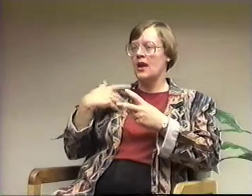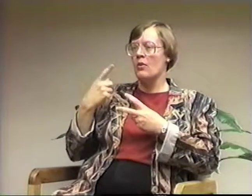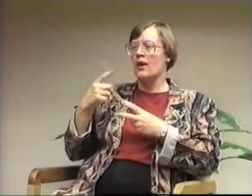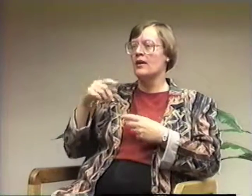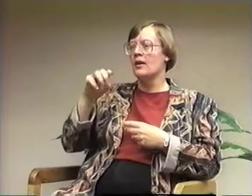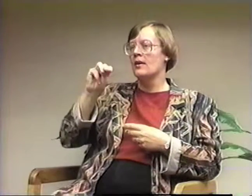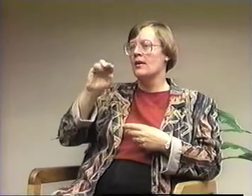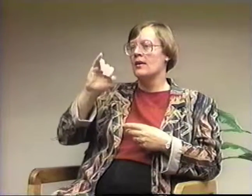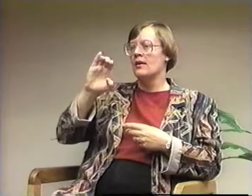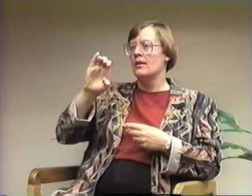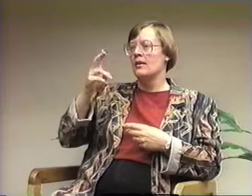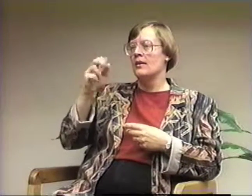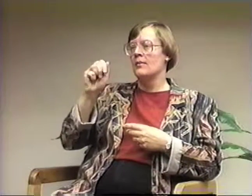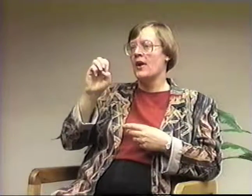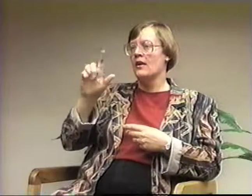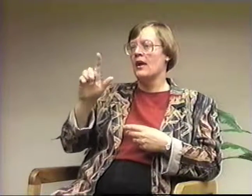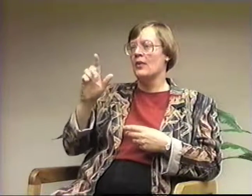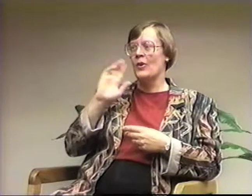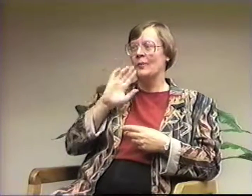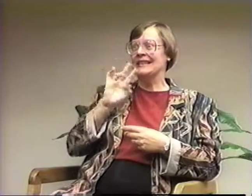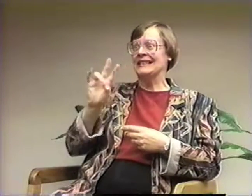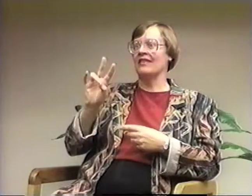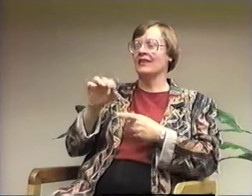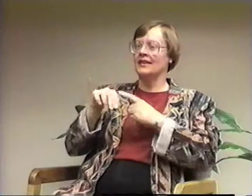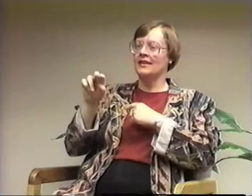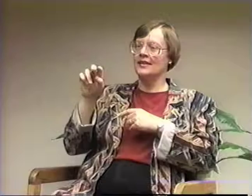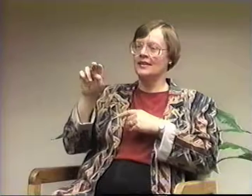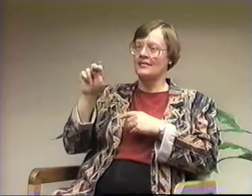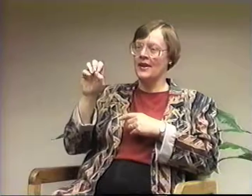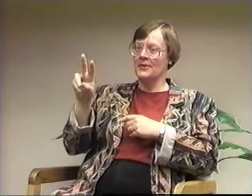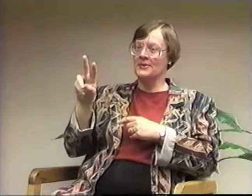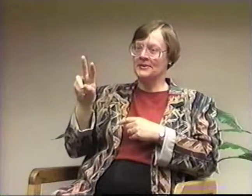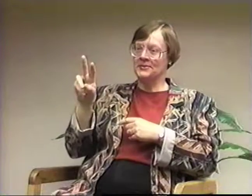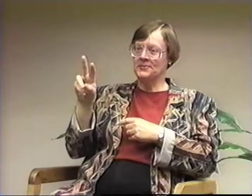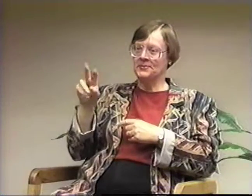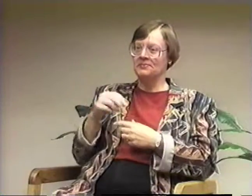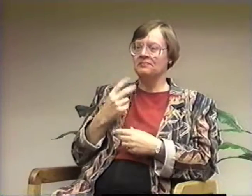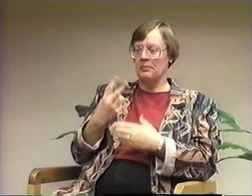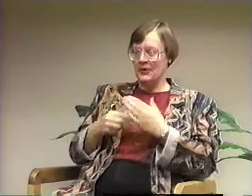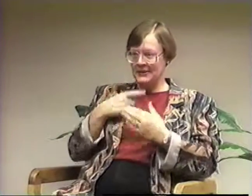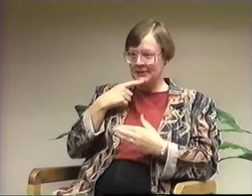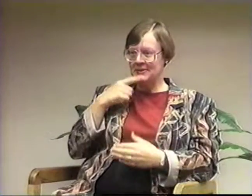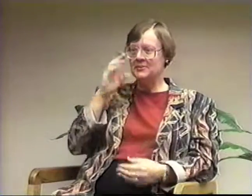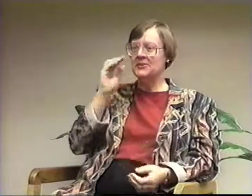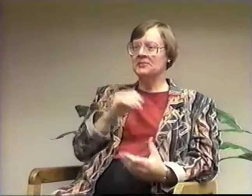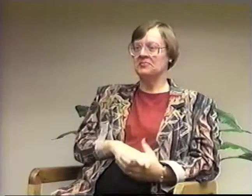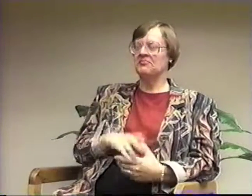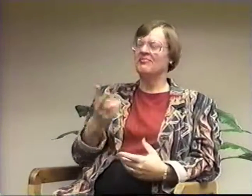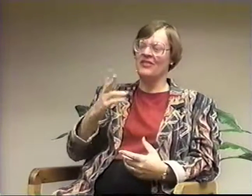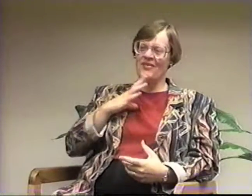Michael will be seven in November. Two hearing boys.